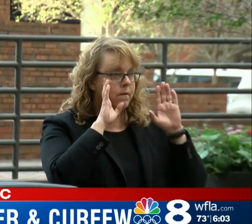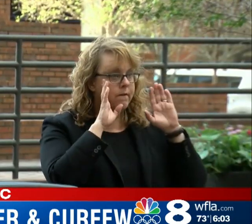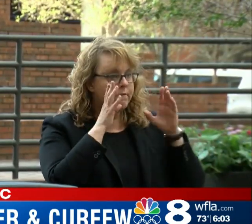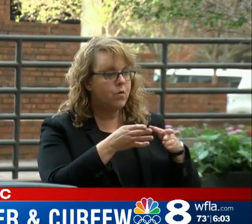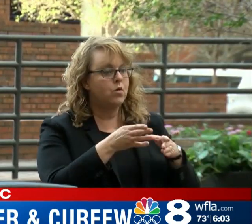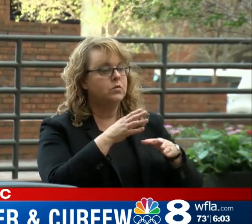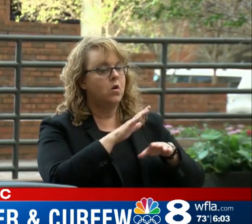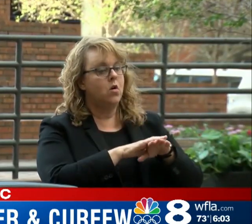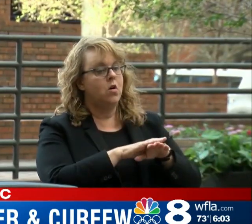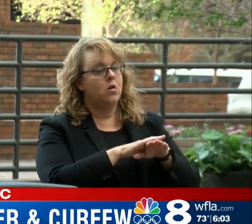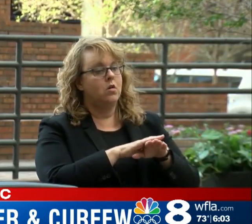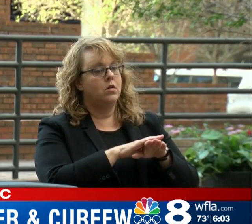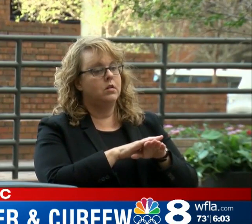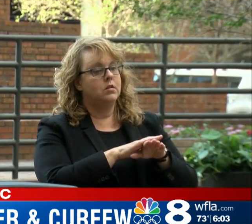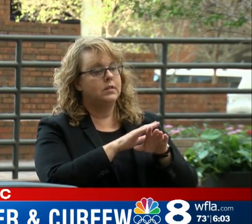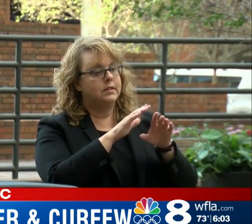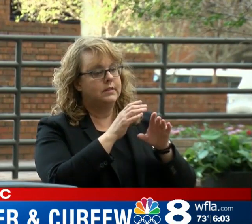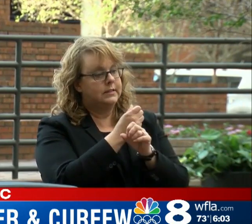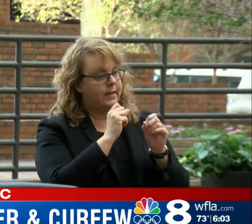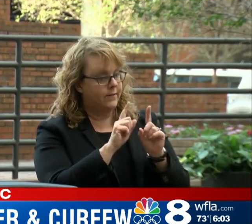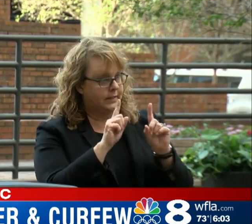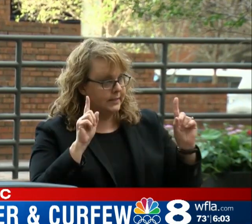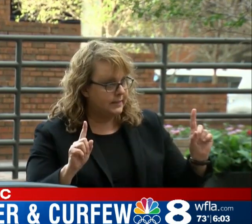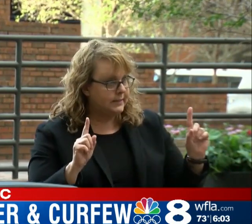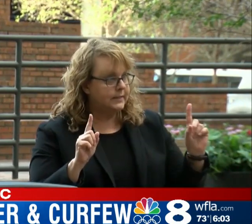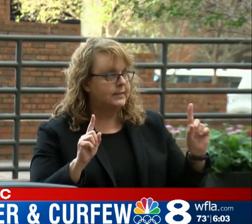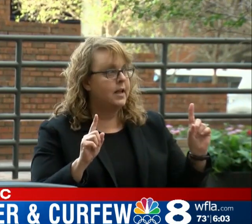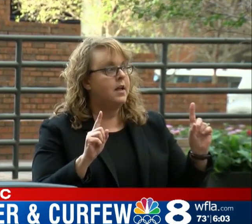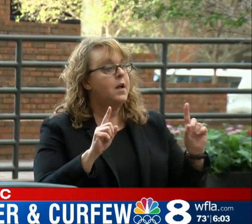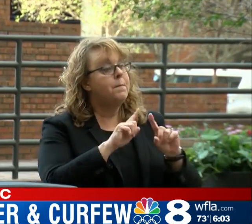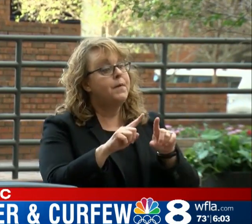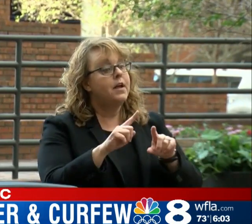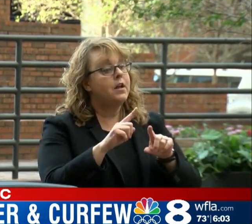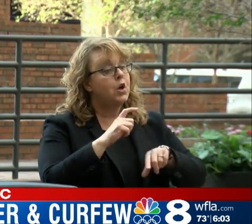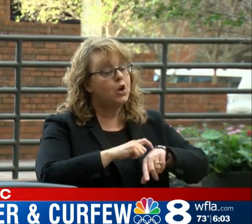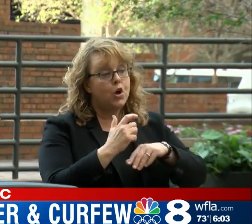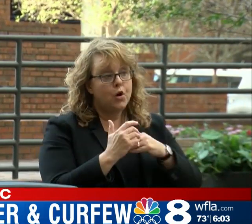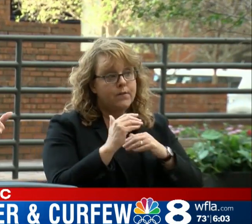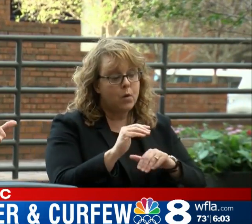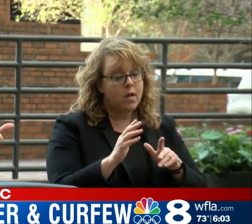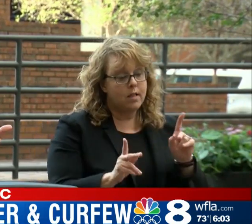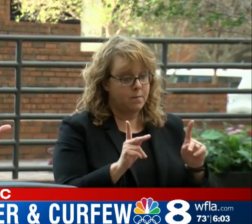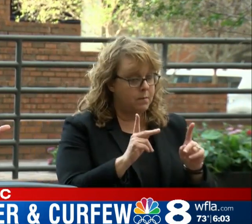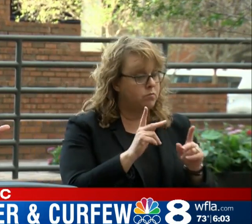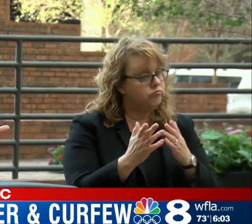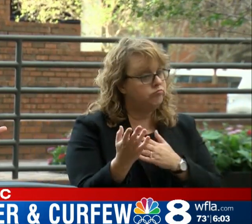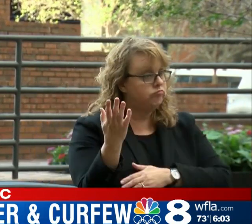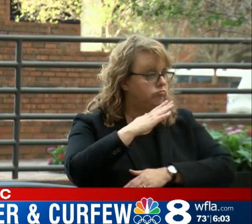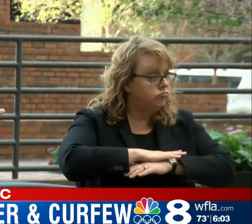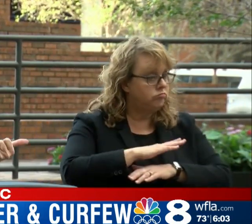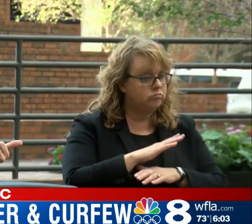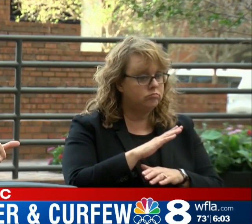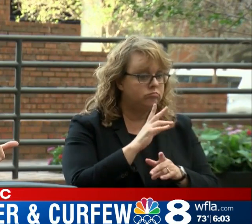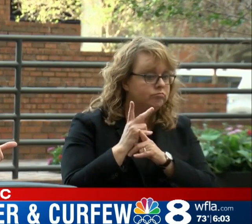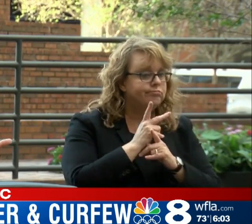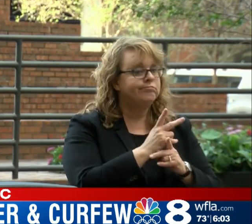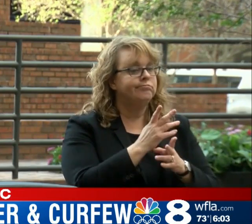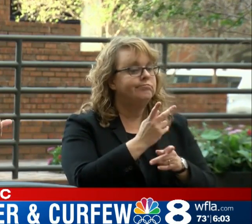COOPERATING WITH THESE ORDERS FOR EVERYONE SAFETY WE REALLY NEED TO ENCOURAGE AND KEEP PEOPLE FOCUSED ON MAINTAINING